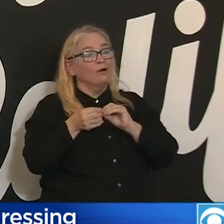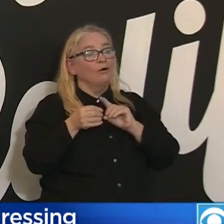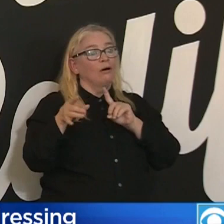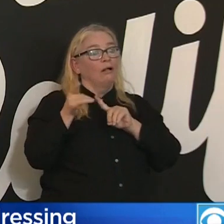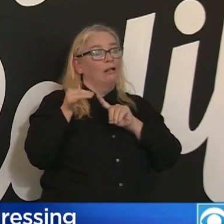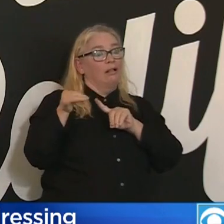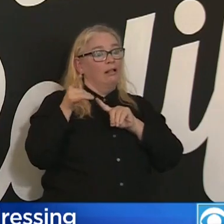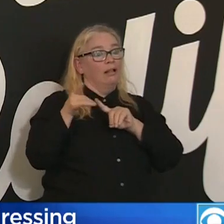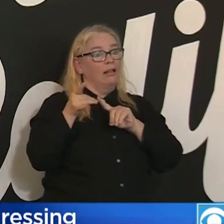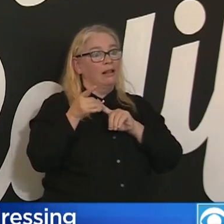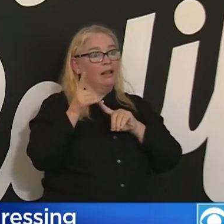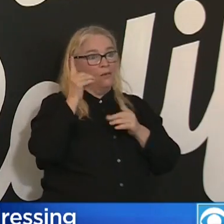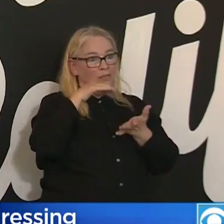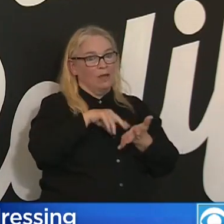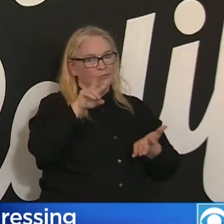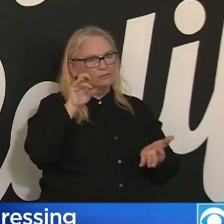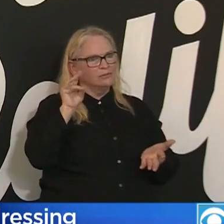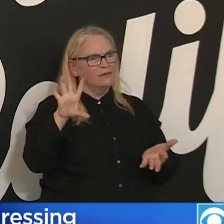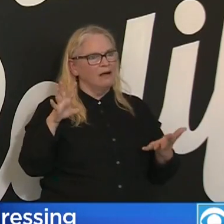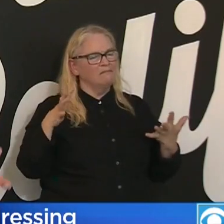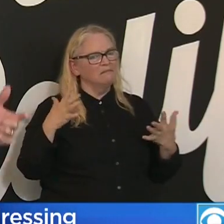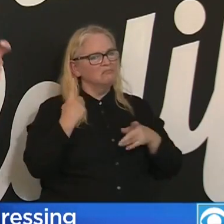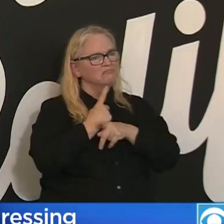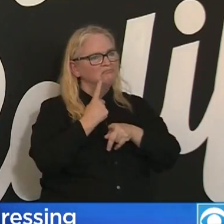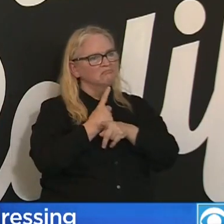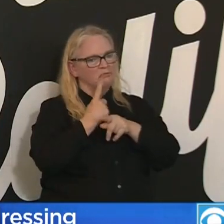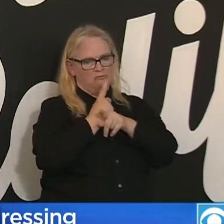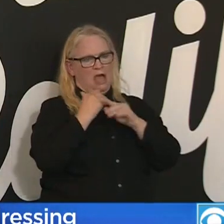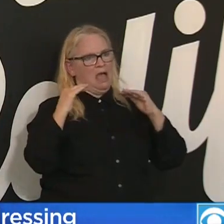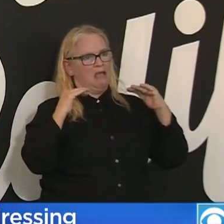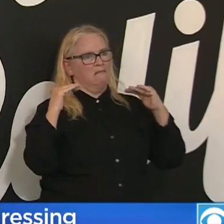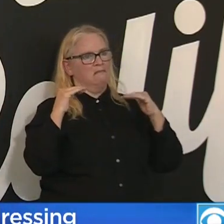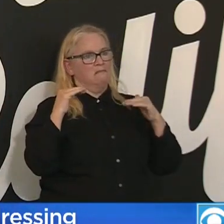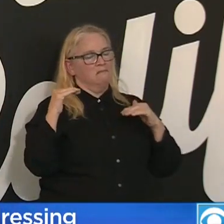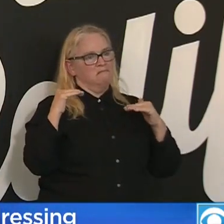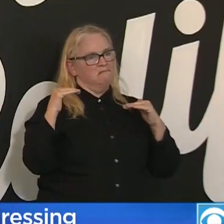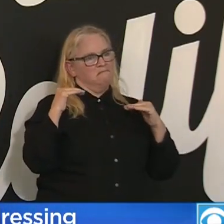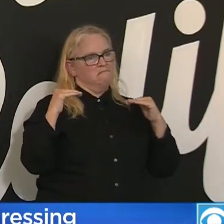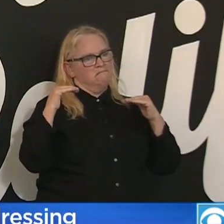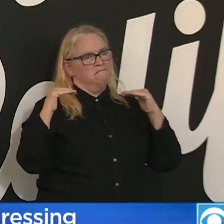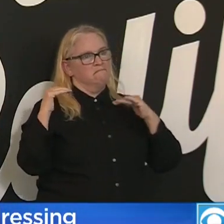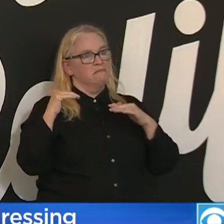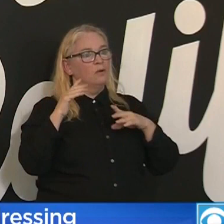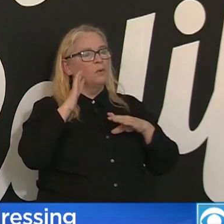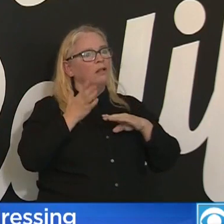DAYS. THE GOOD NEWS IS THE TOTAL